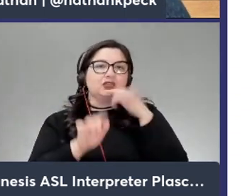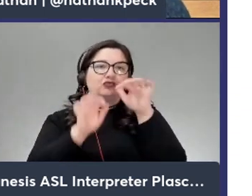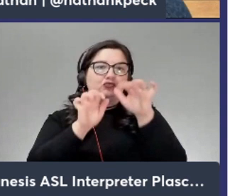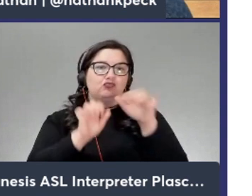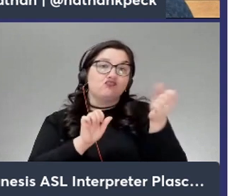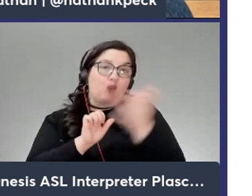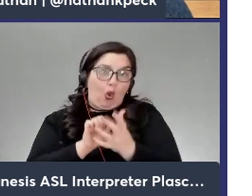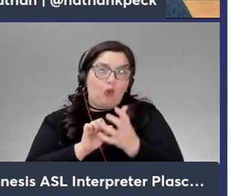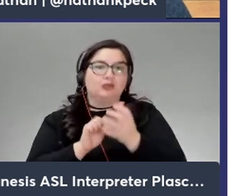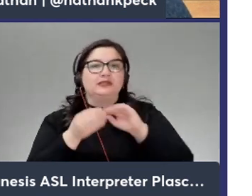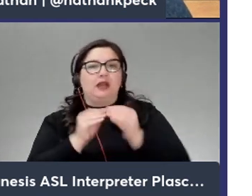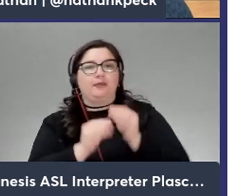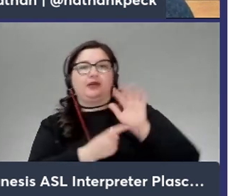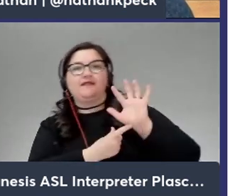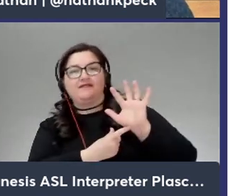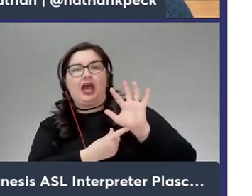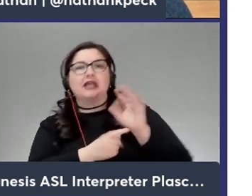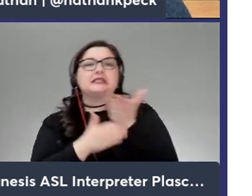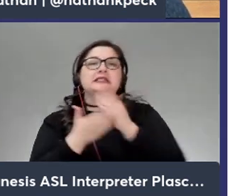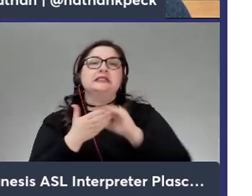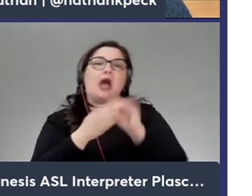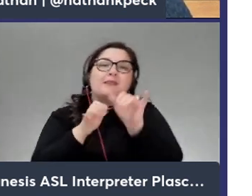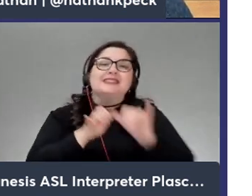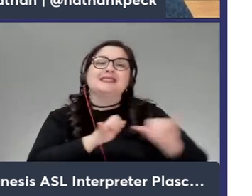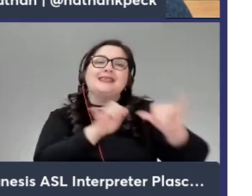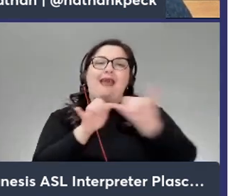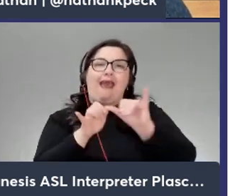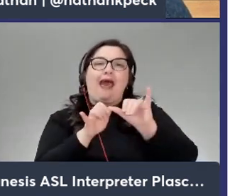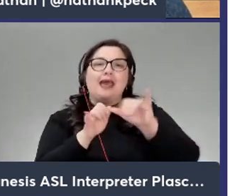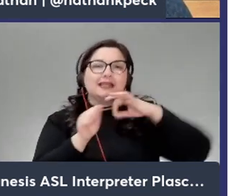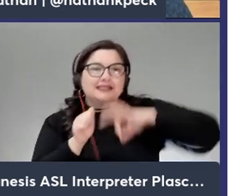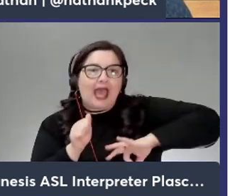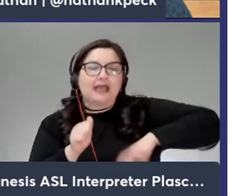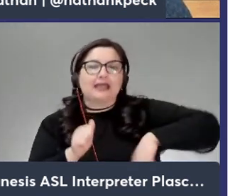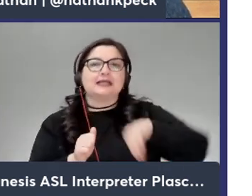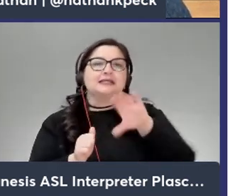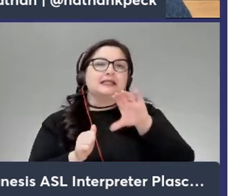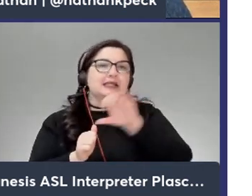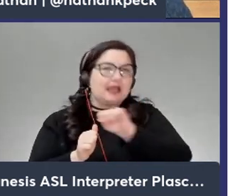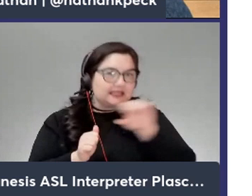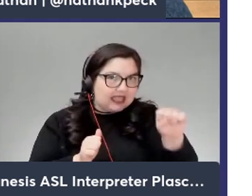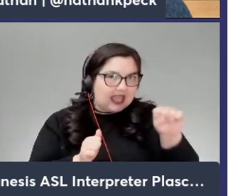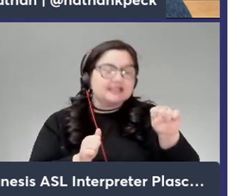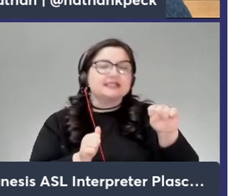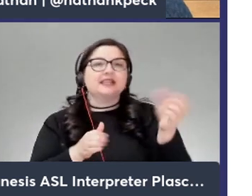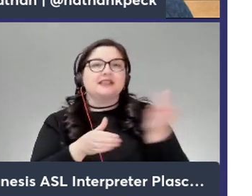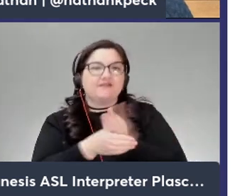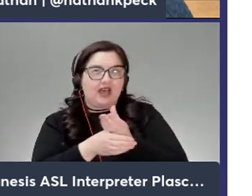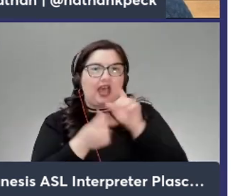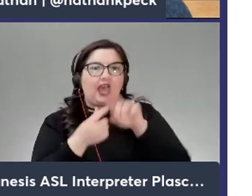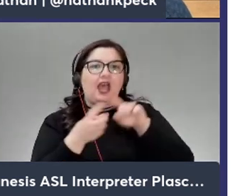And then we've got a couple static asset that are our CSS, our CSS file, and then also our image file.